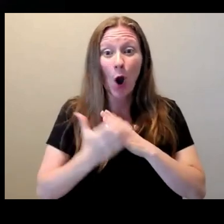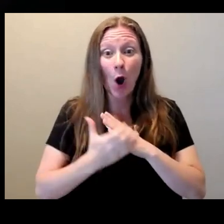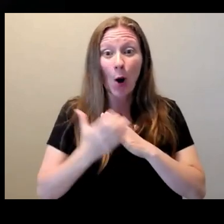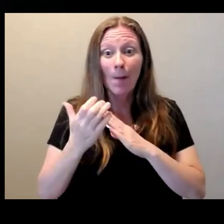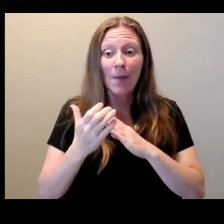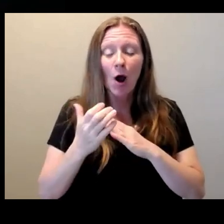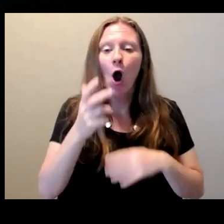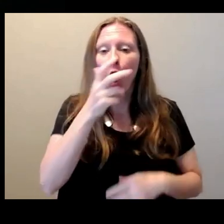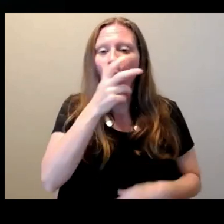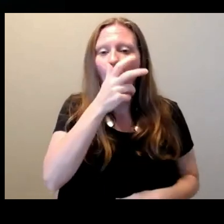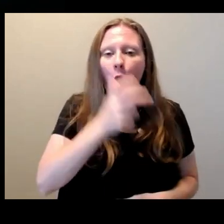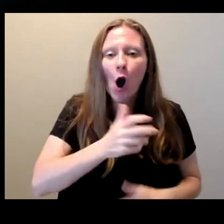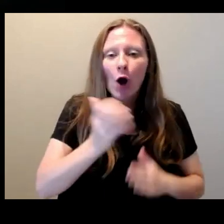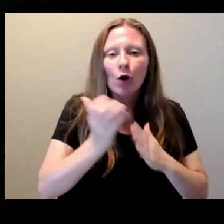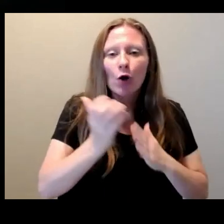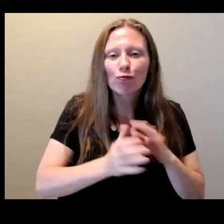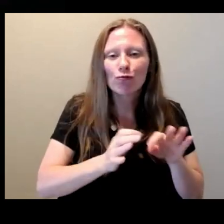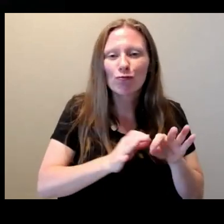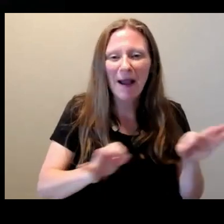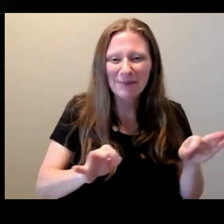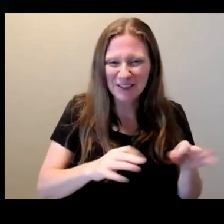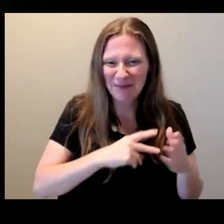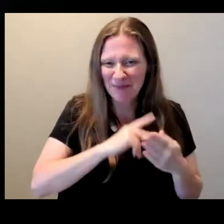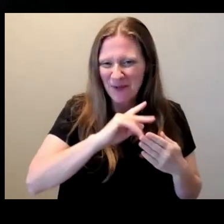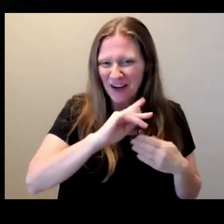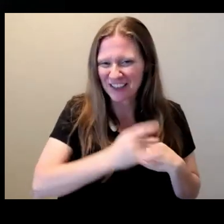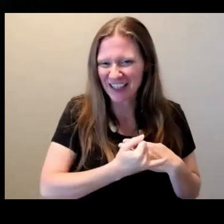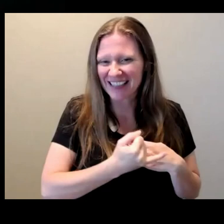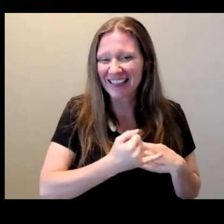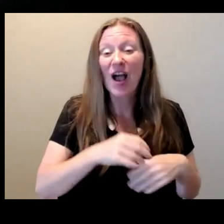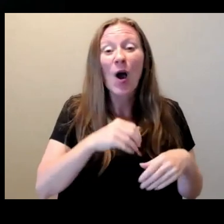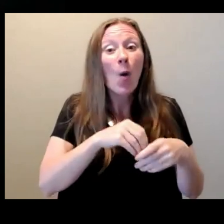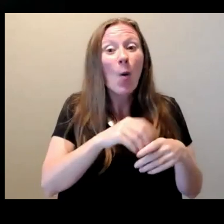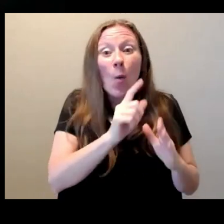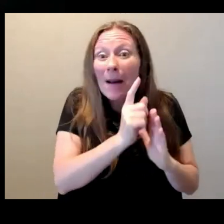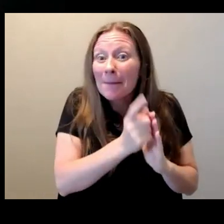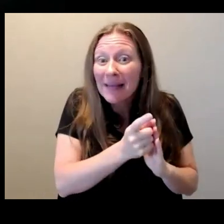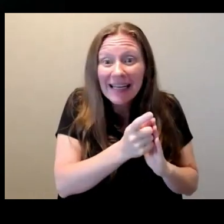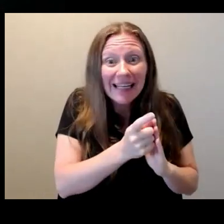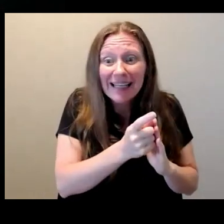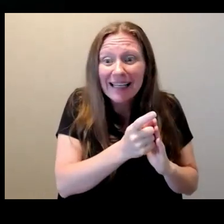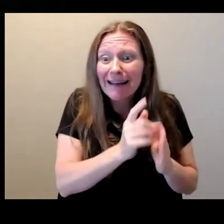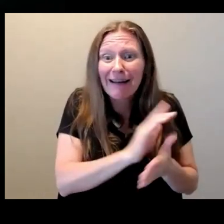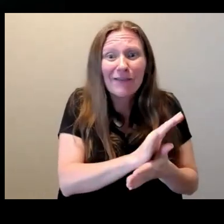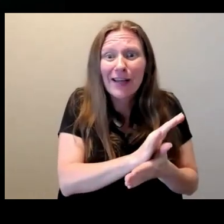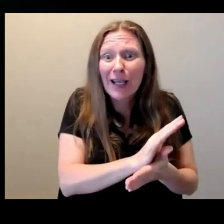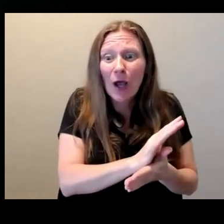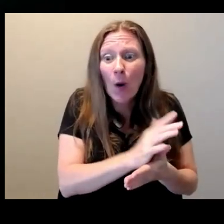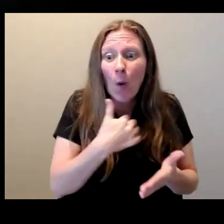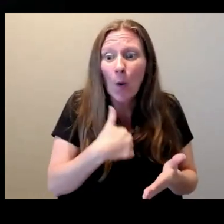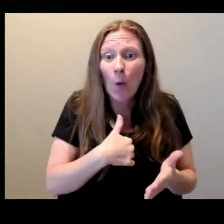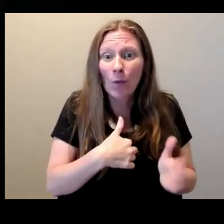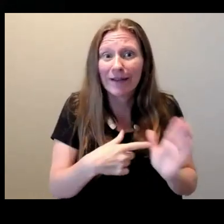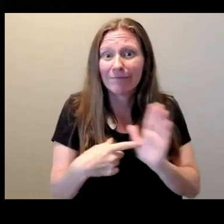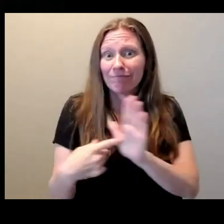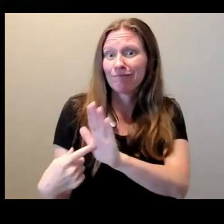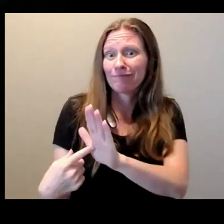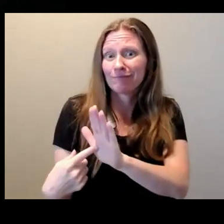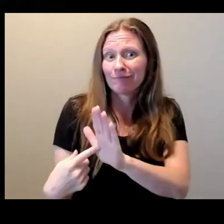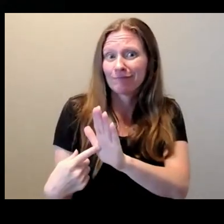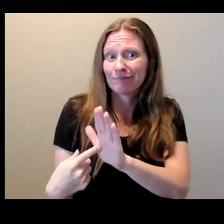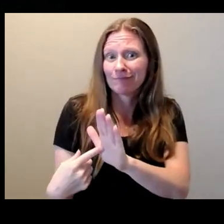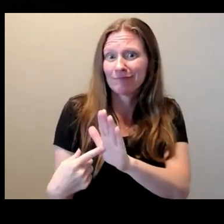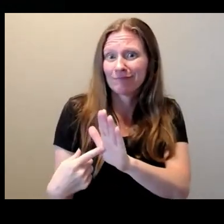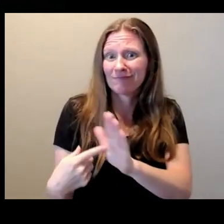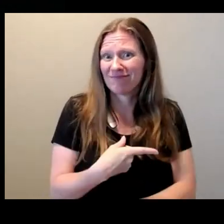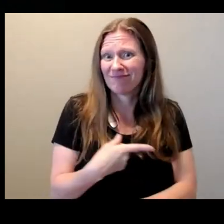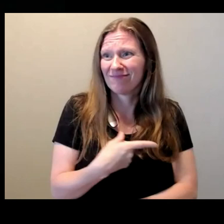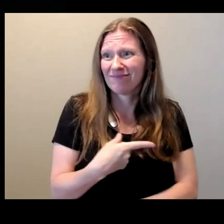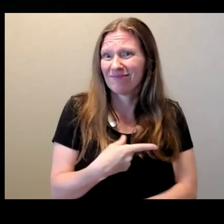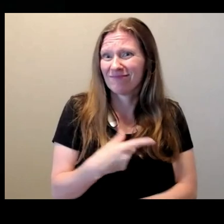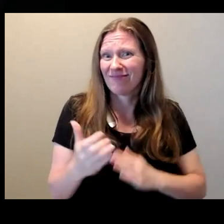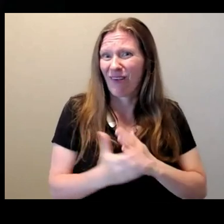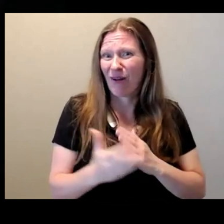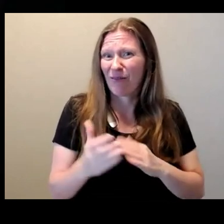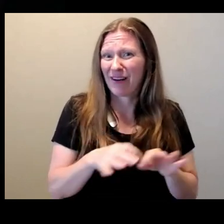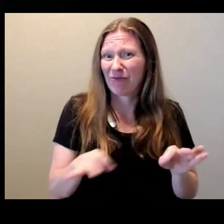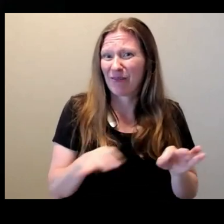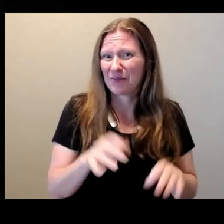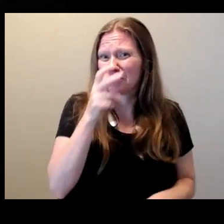projects, where just in one minute of video, we showed how poor automatic translations